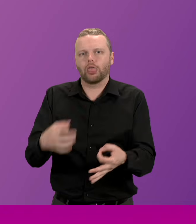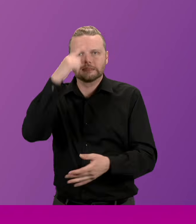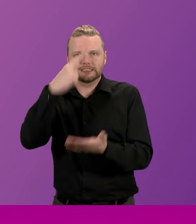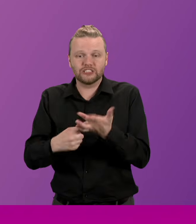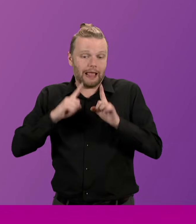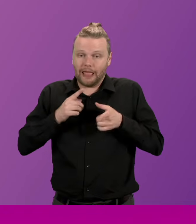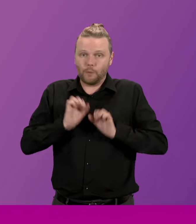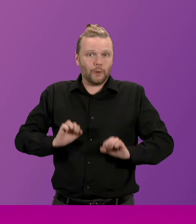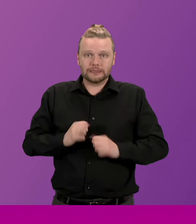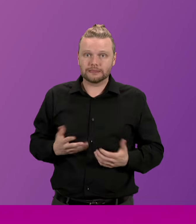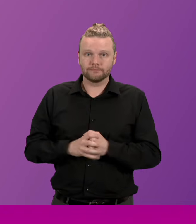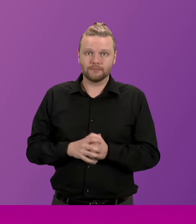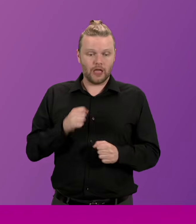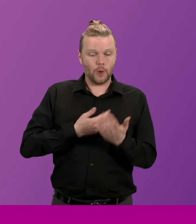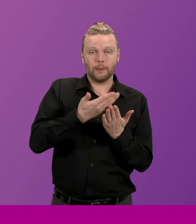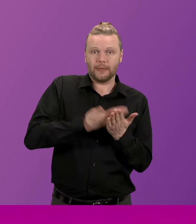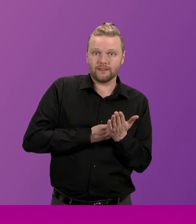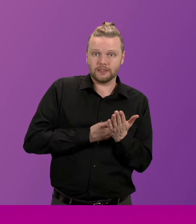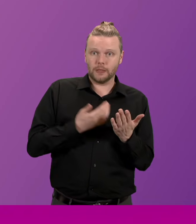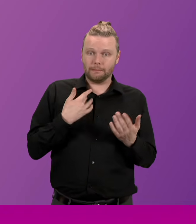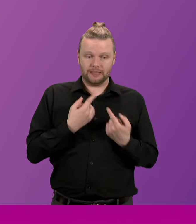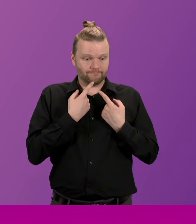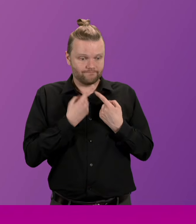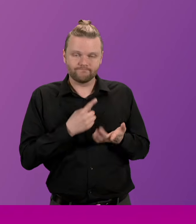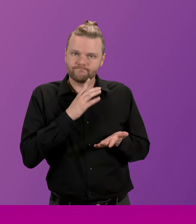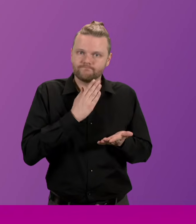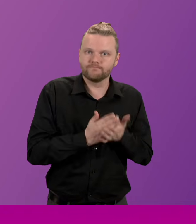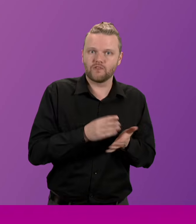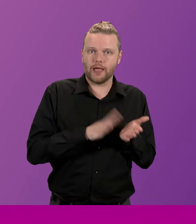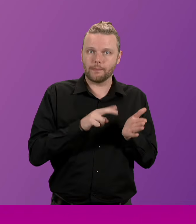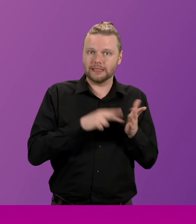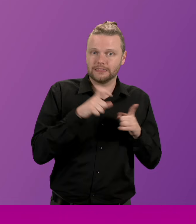Our manifesto made welcome commitments on MND, but progress on specialist care